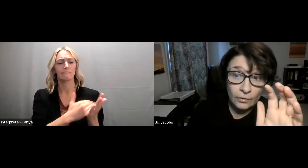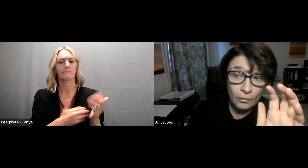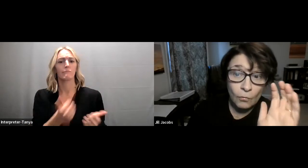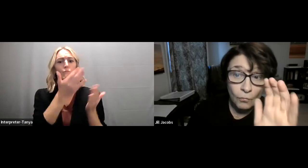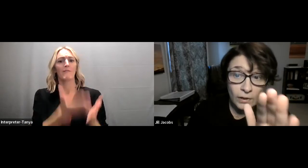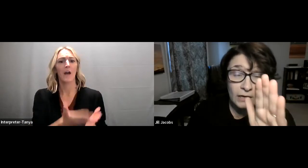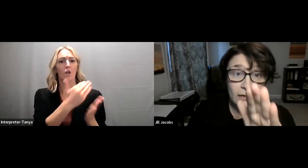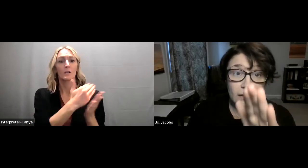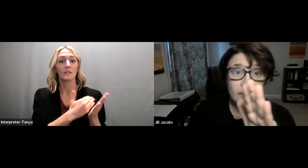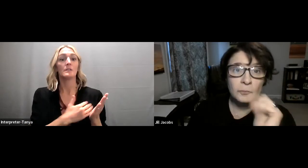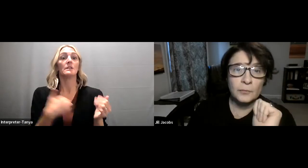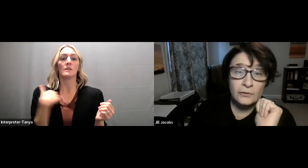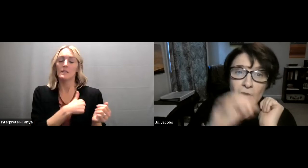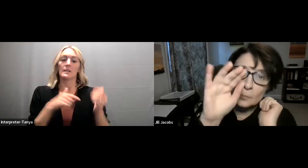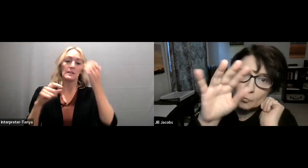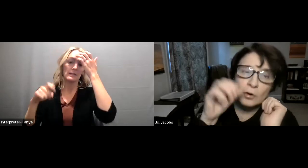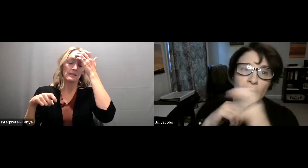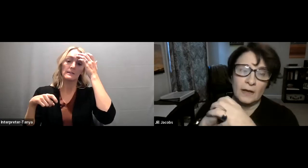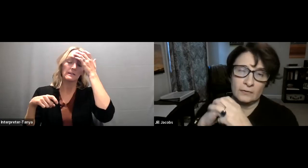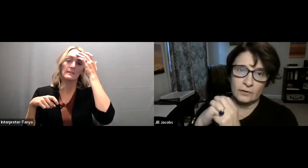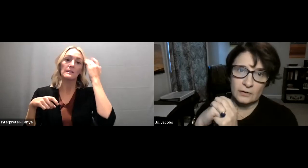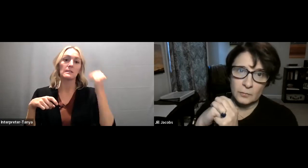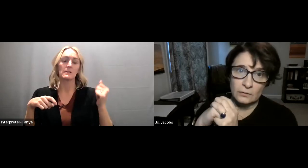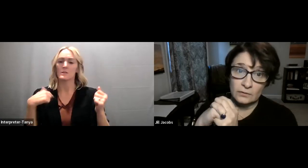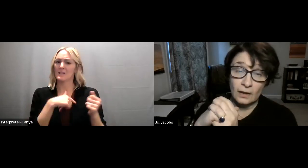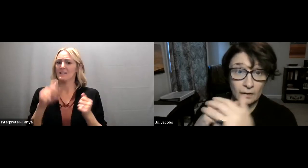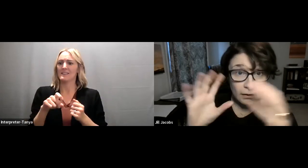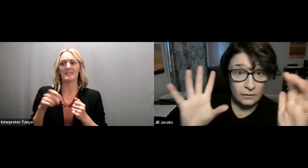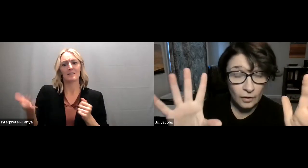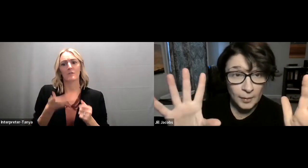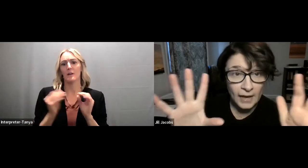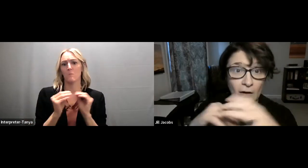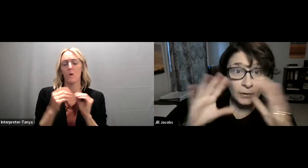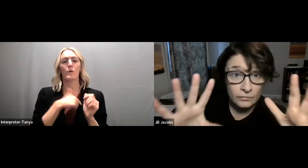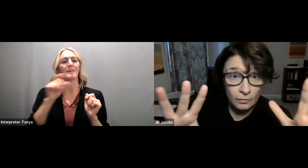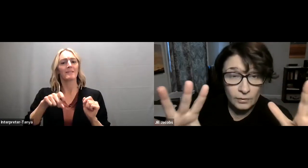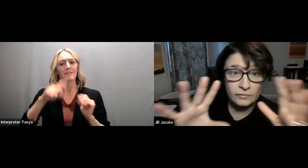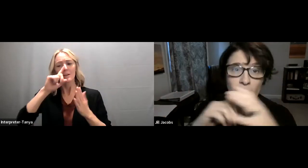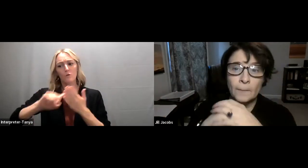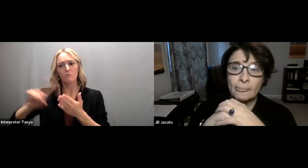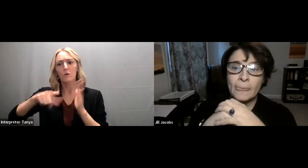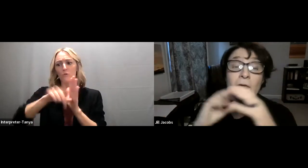You know, we need these, here's a couple more providers that need to be looked at. Heir ours back up. Here's our reason.